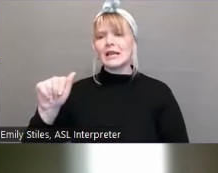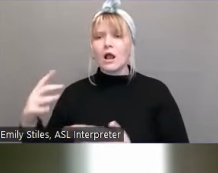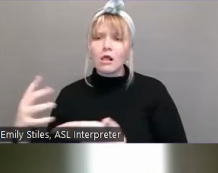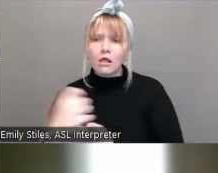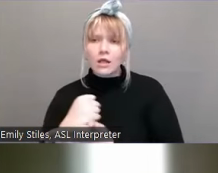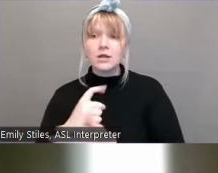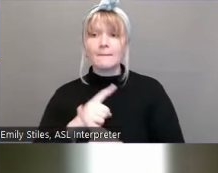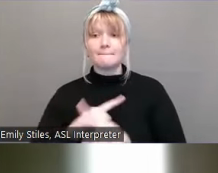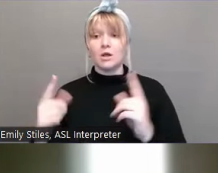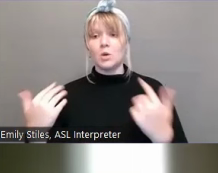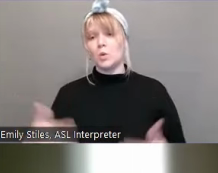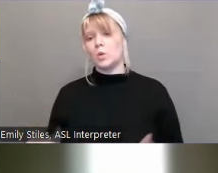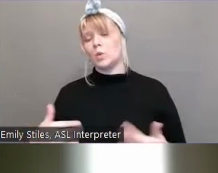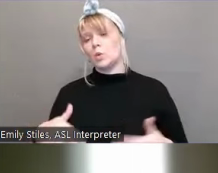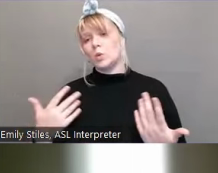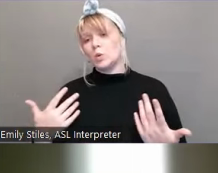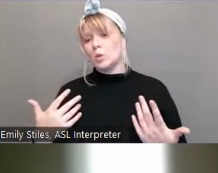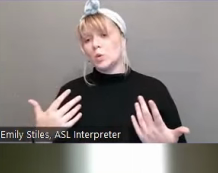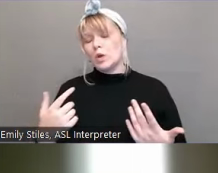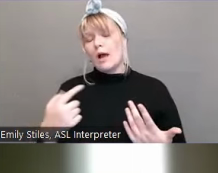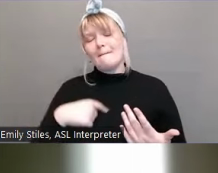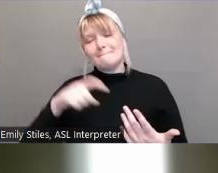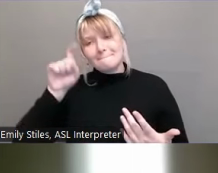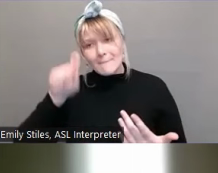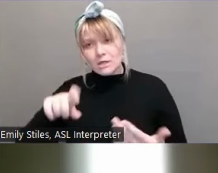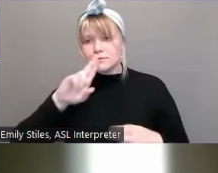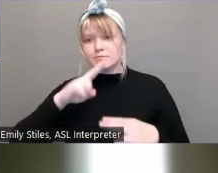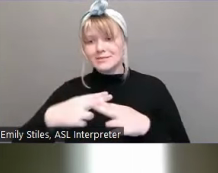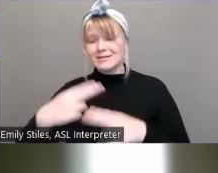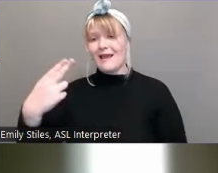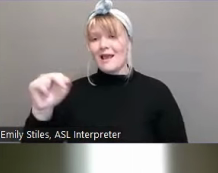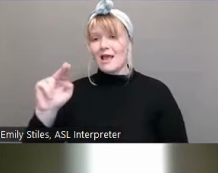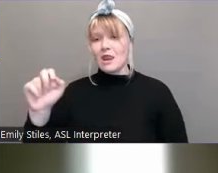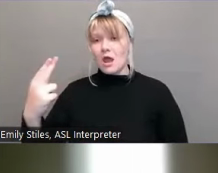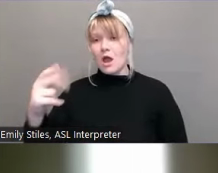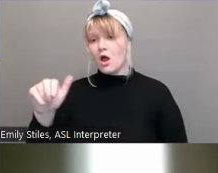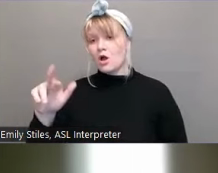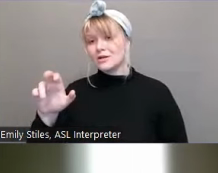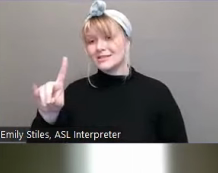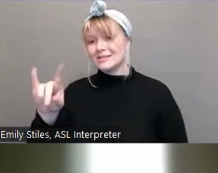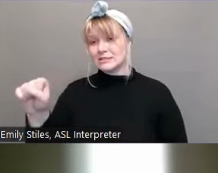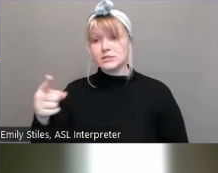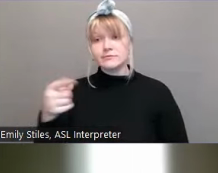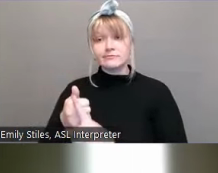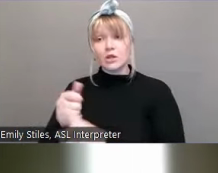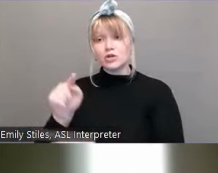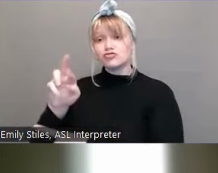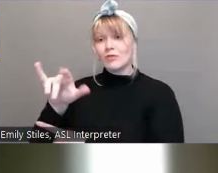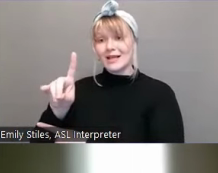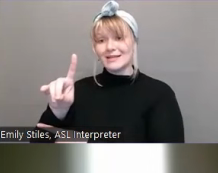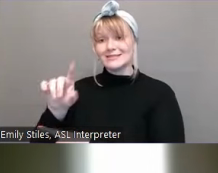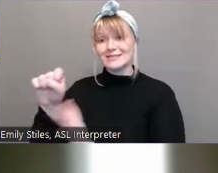But I would be remiss if I didn’t mention Hannah Harness, who is the TRAID staff at AIM. She’s fantastic.